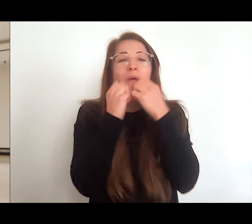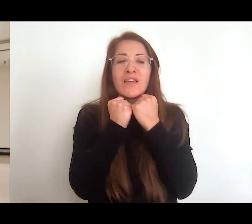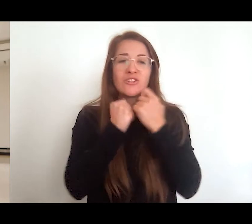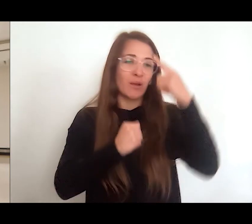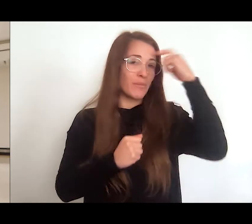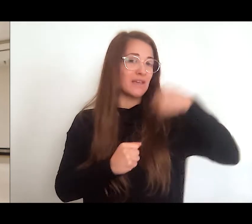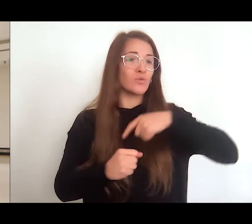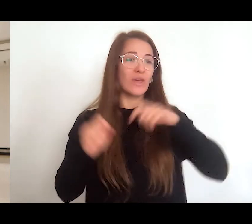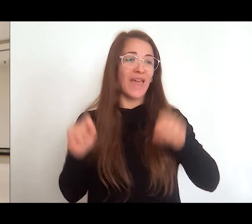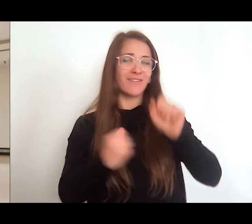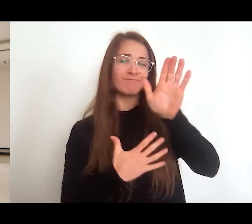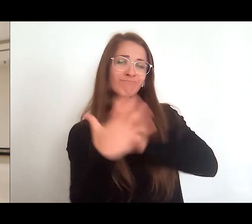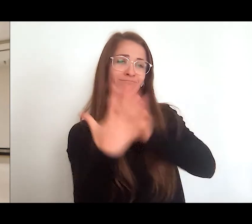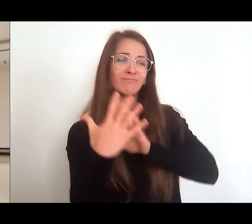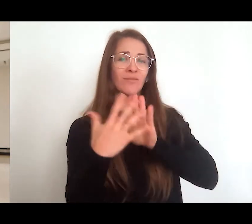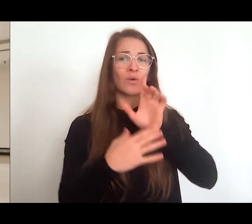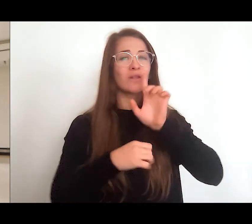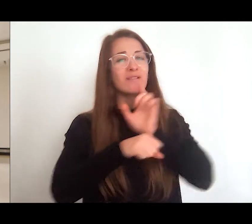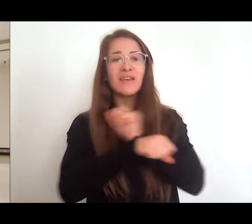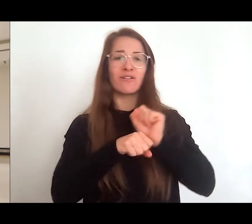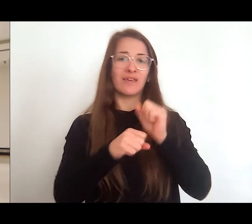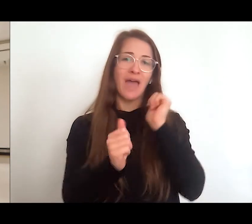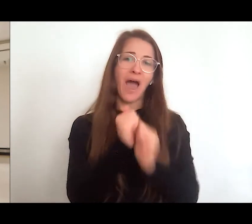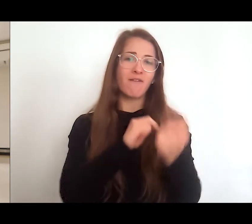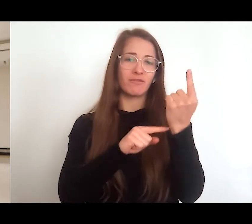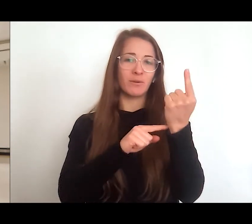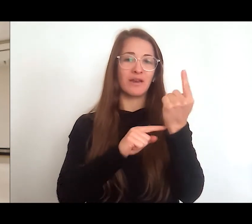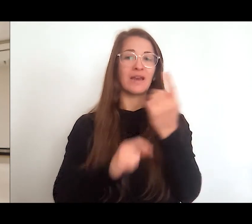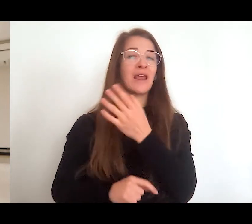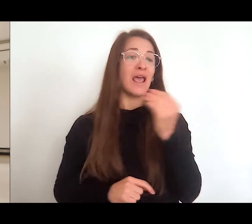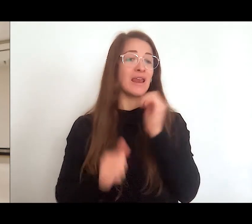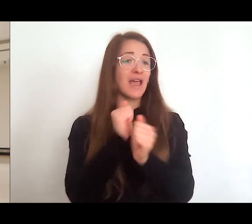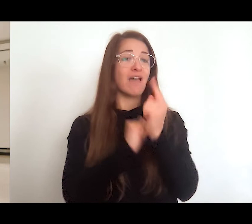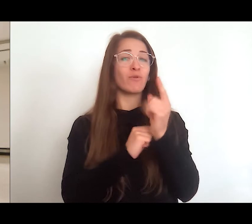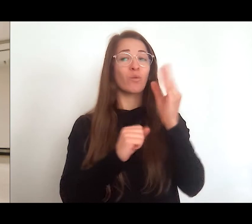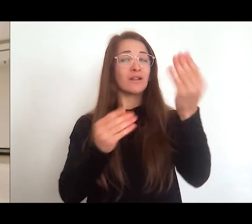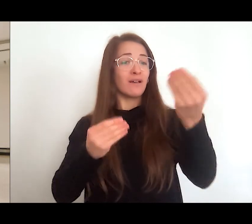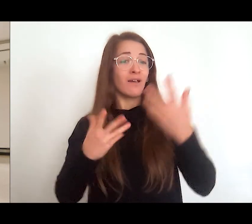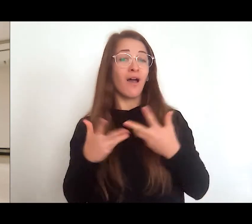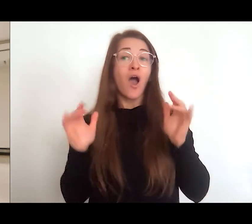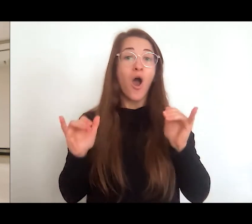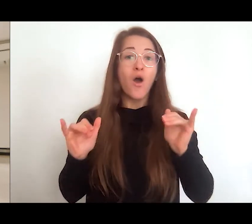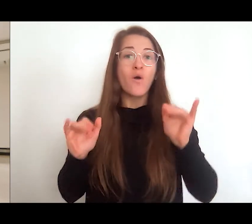LOVE OUR DEPARTMENT SO MUCH BECAUSE WE GET TO INTERACT WITH